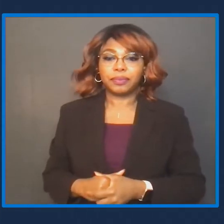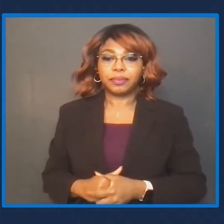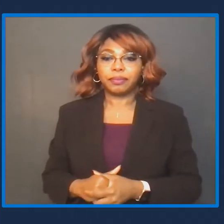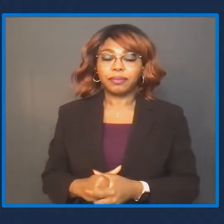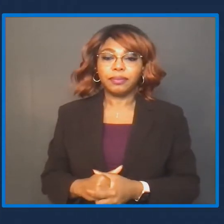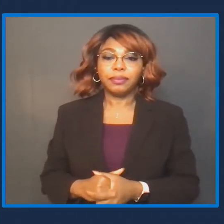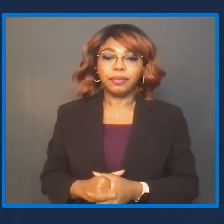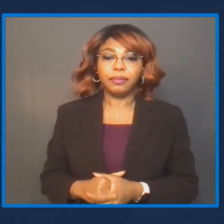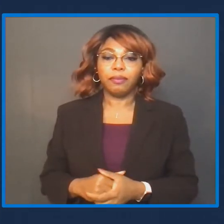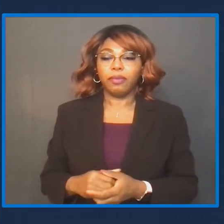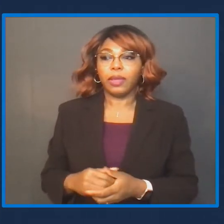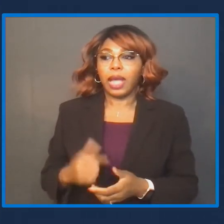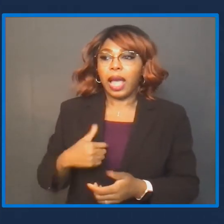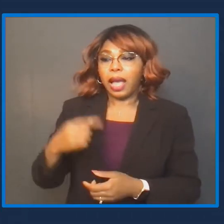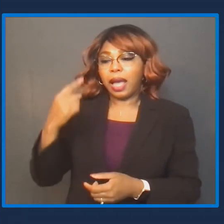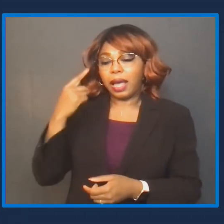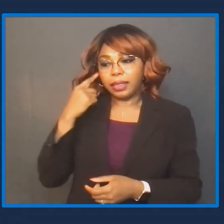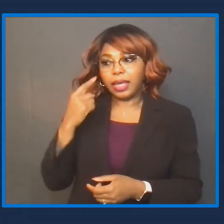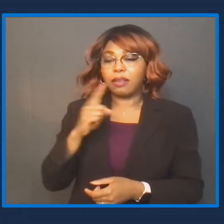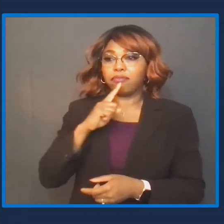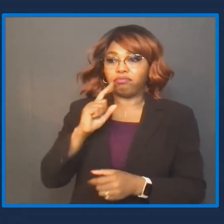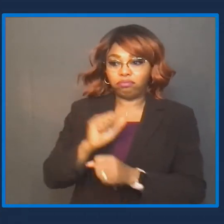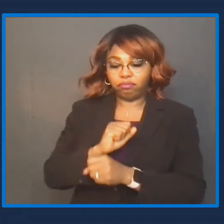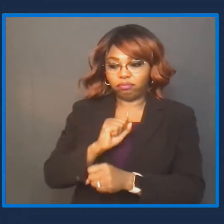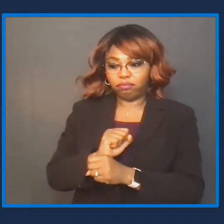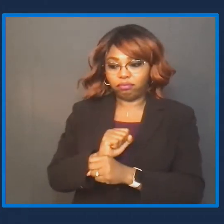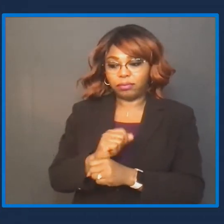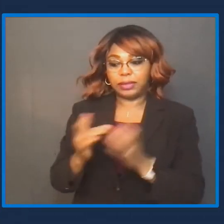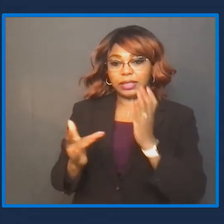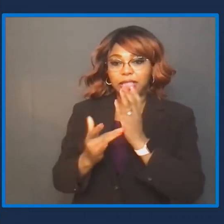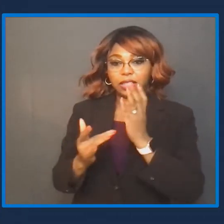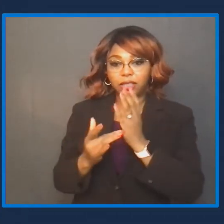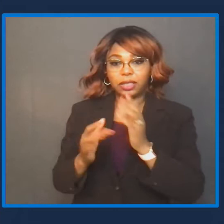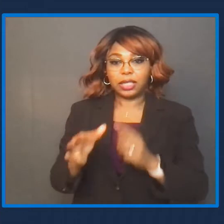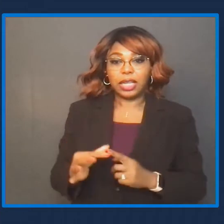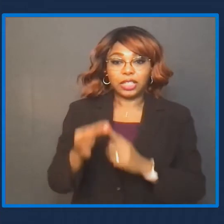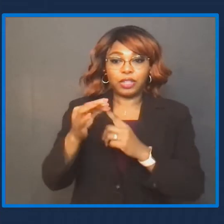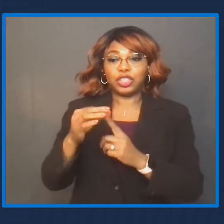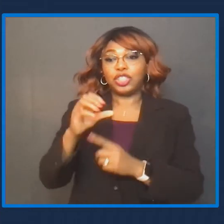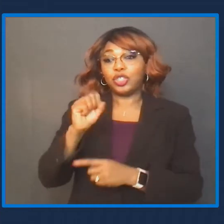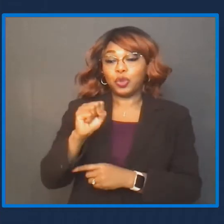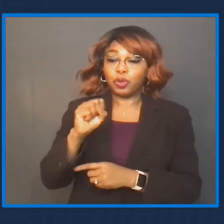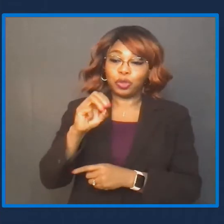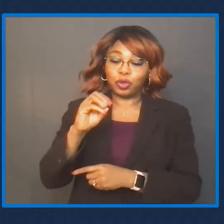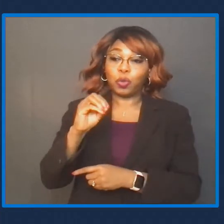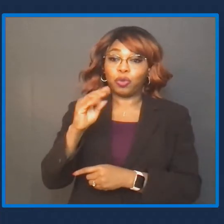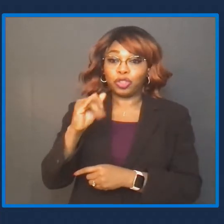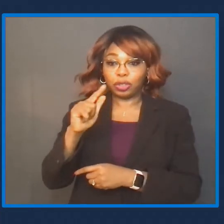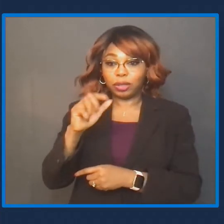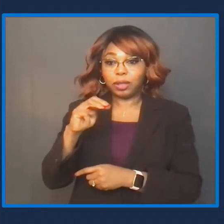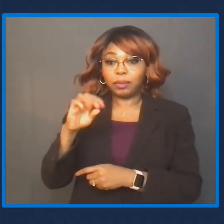Well, I think for sure technology, particularly social media has played a role in ensuring that